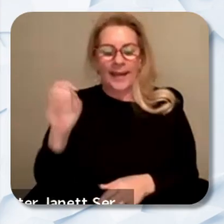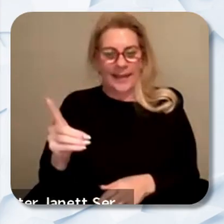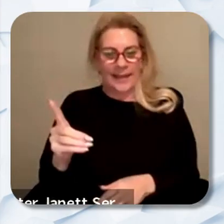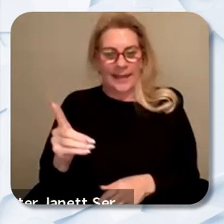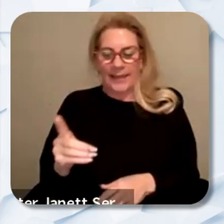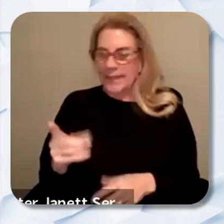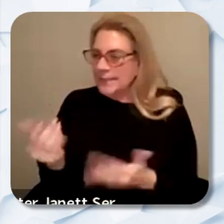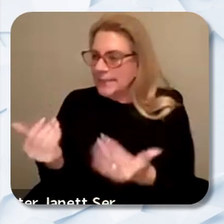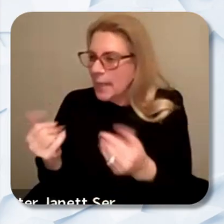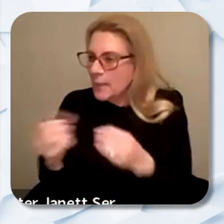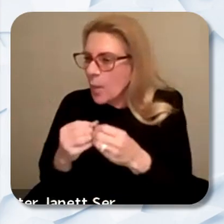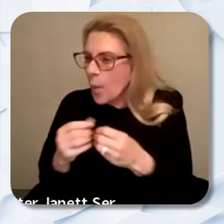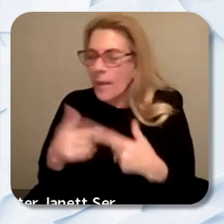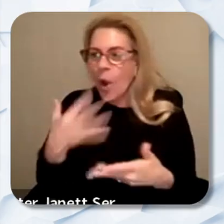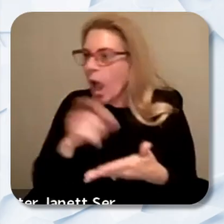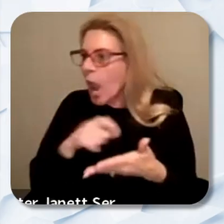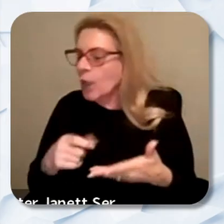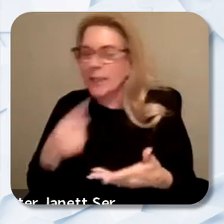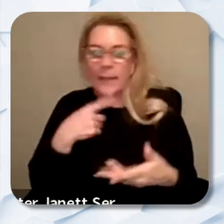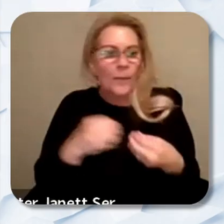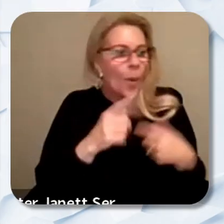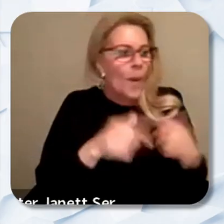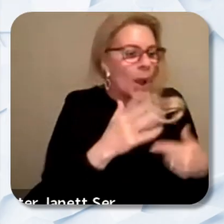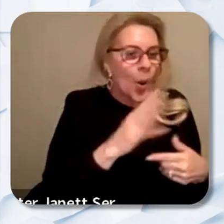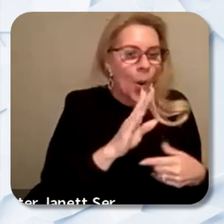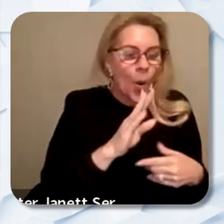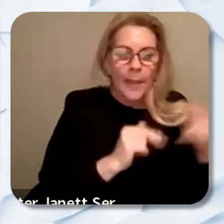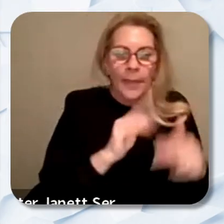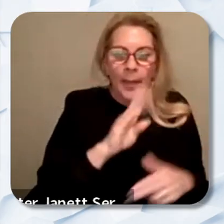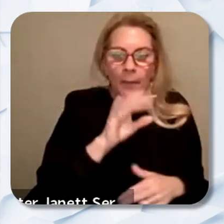more about your coloring. Tell me more about your block building. Tell me more about.” Like just